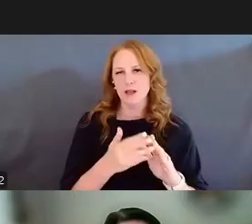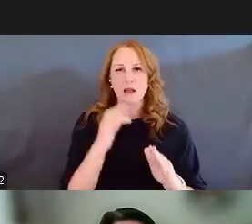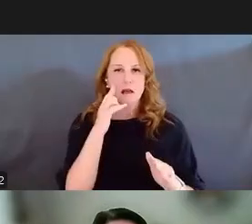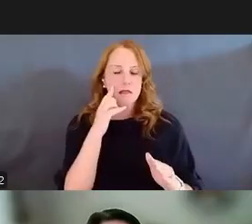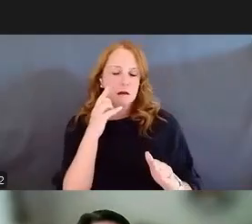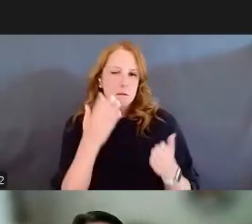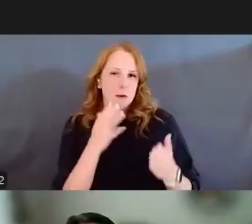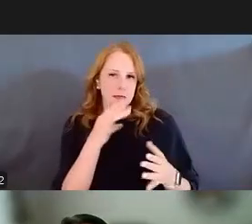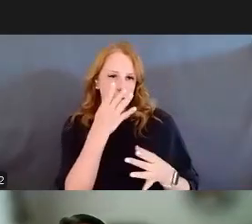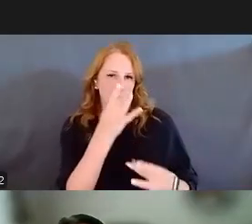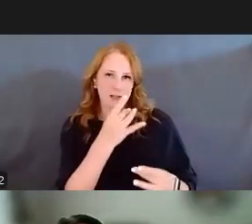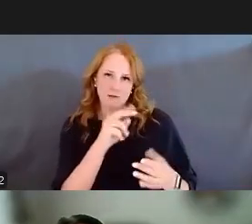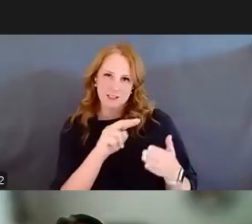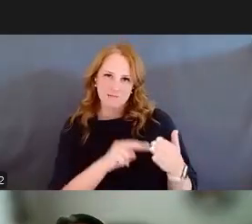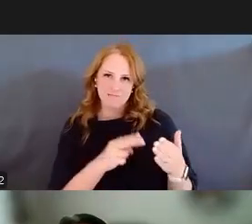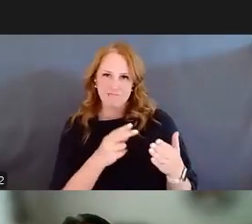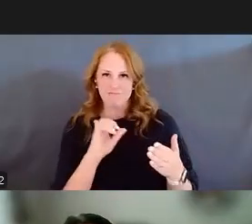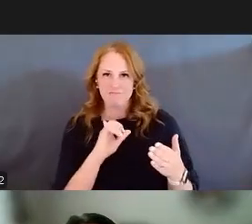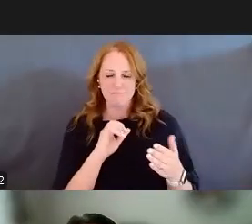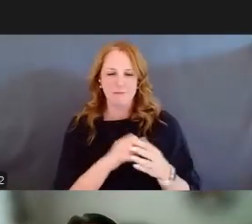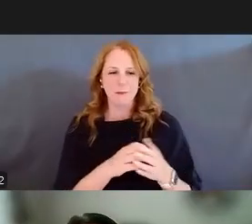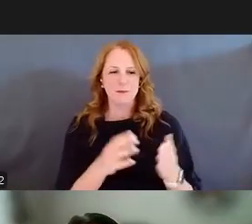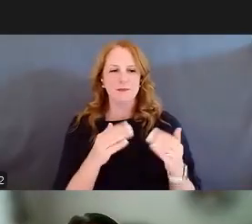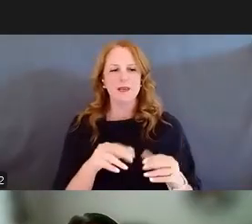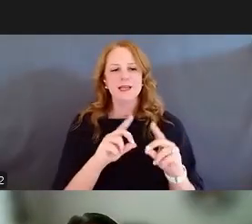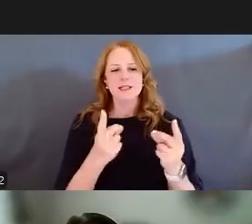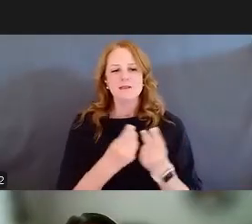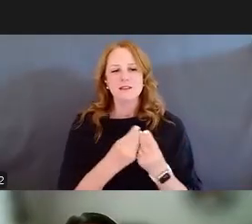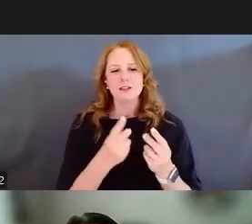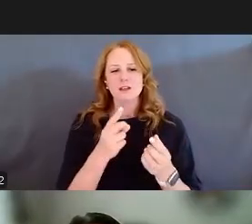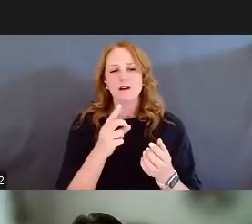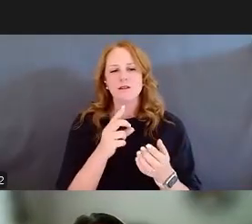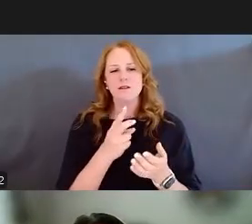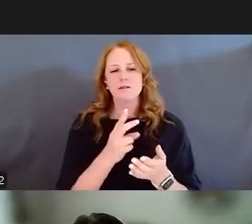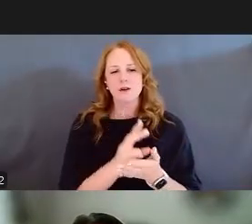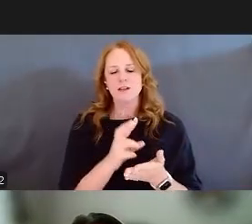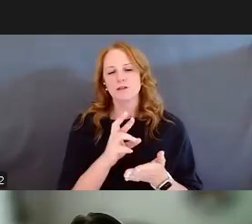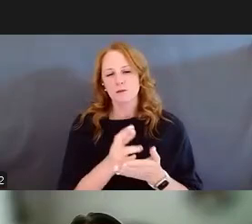for you as well. The division of vocational rehabilitated uh rehabilitation expedited